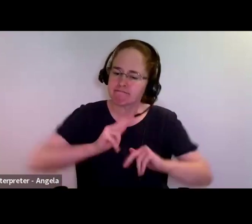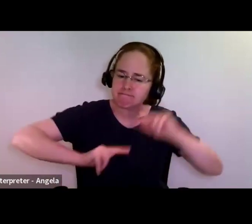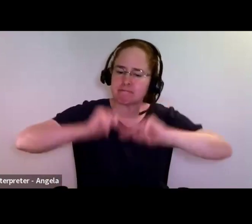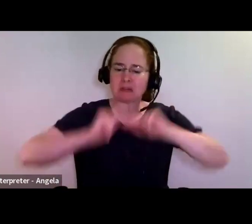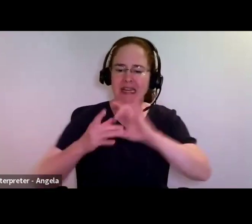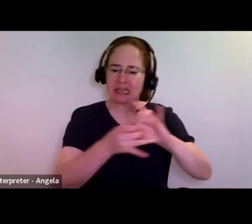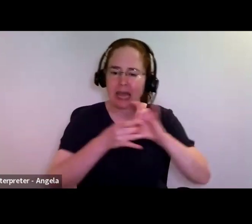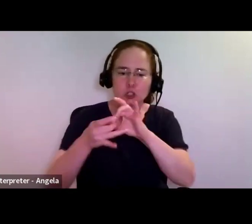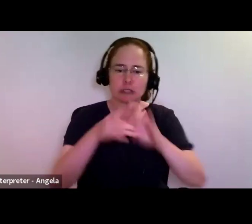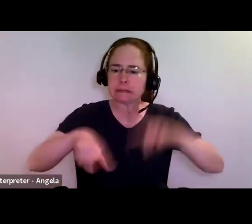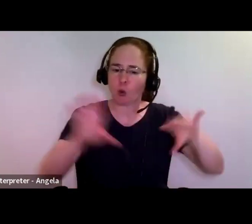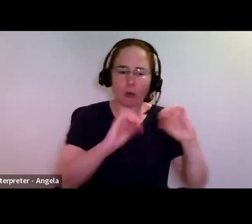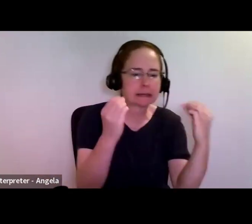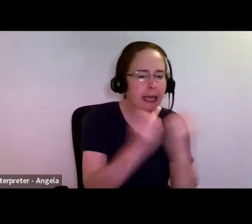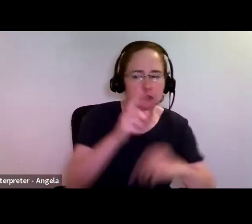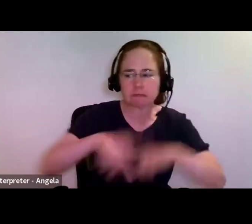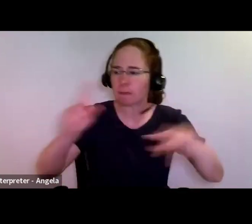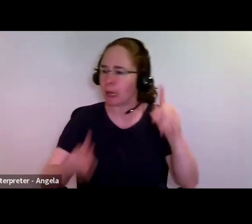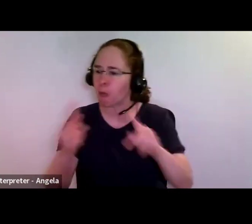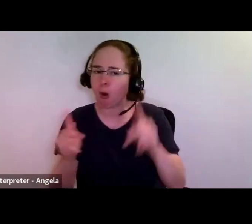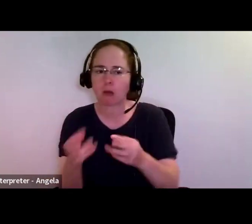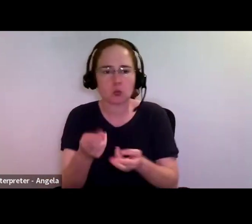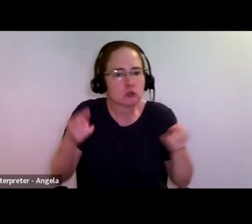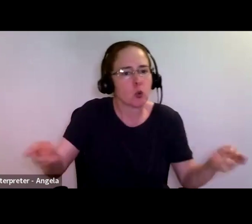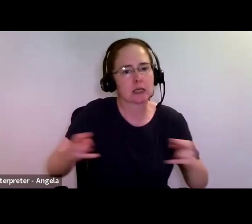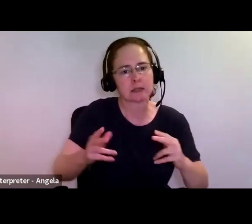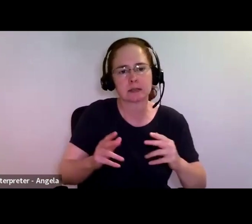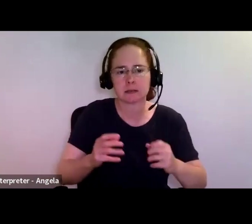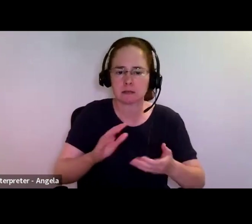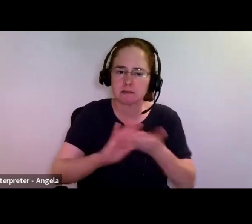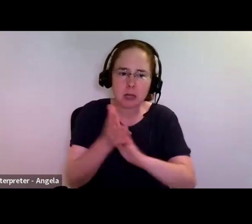organizations and people and of resources for grassroots